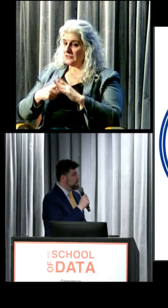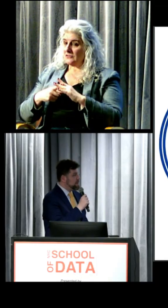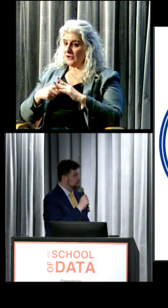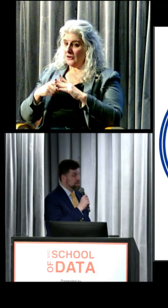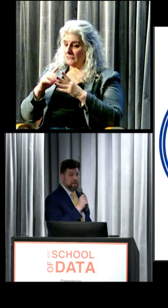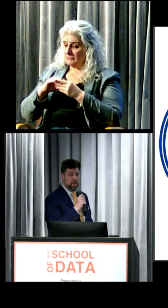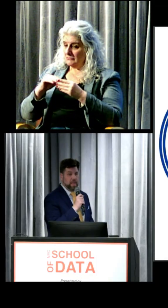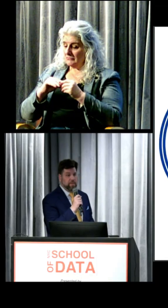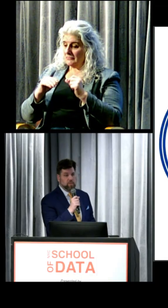and production company.